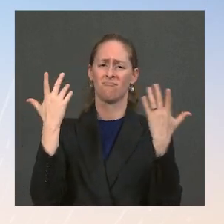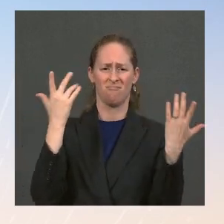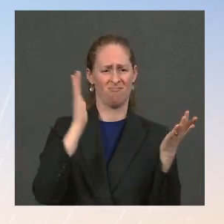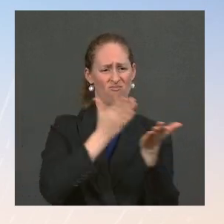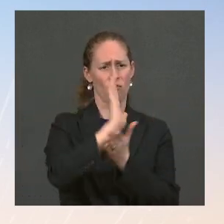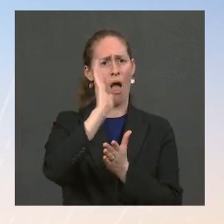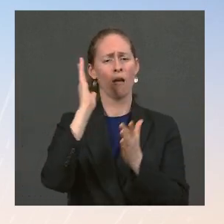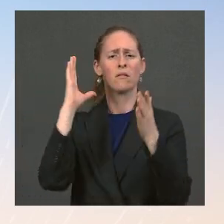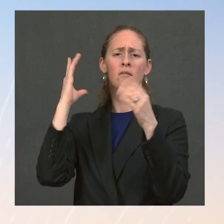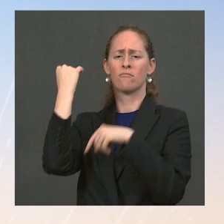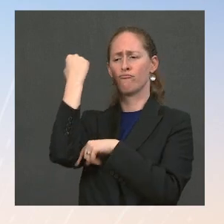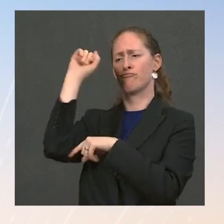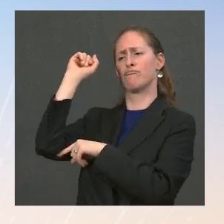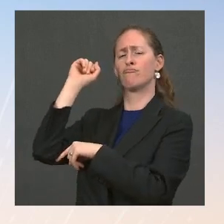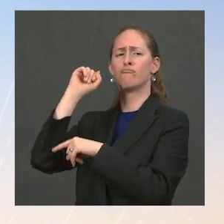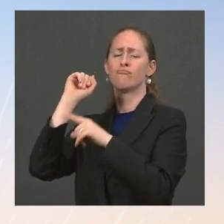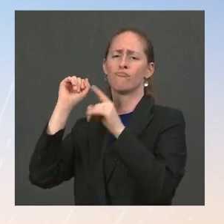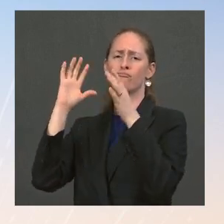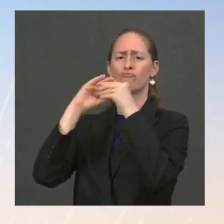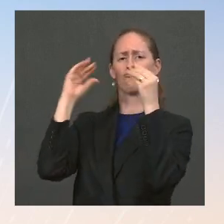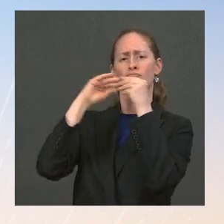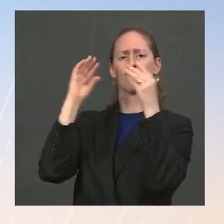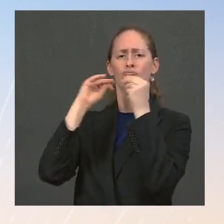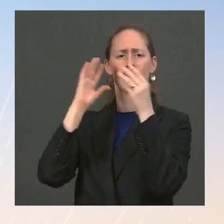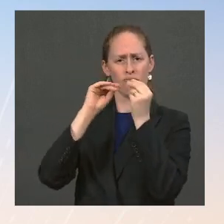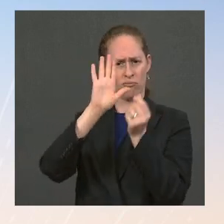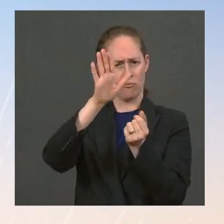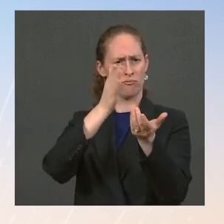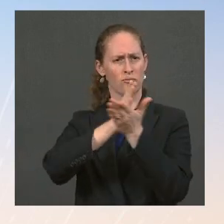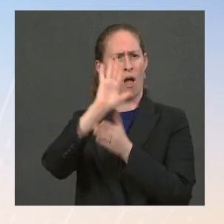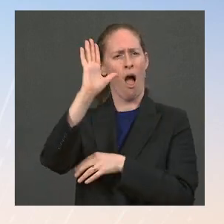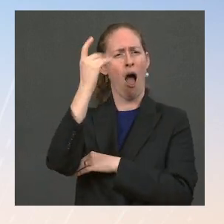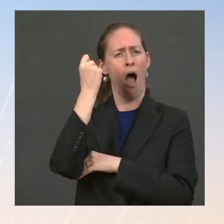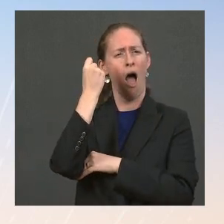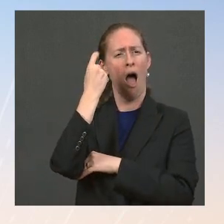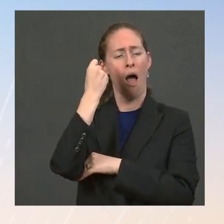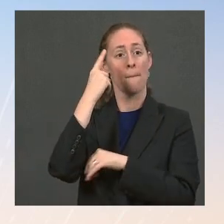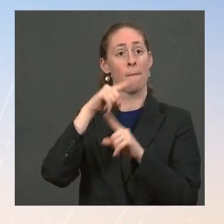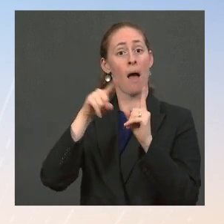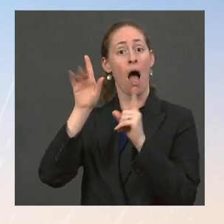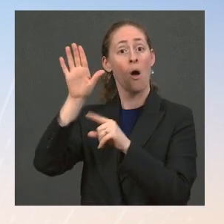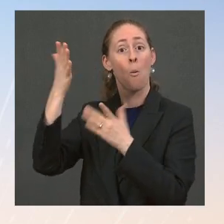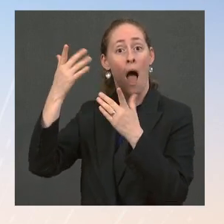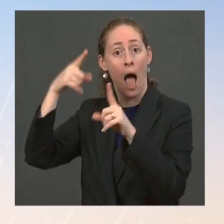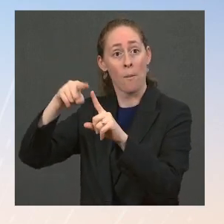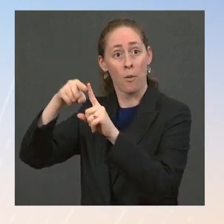he believes that what happened to her crossed the line and was absolutely unacceptable and flat out wrong